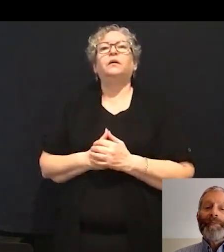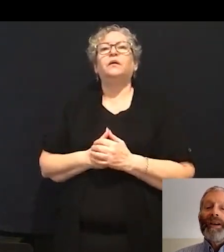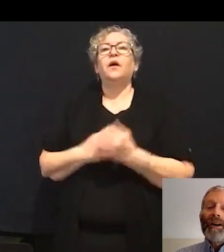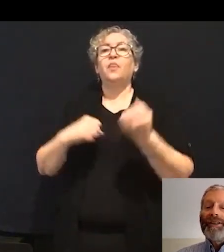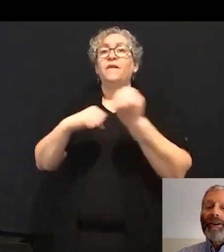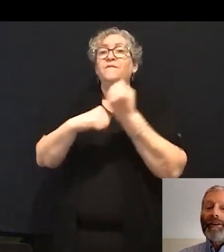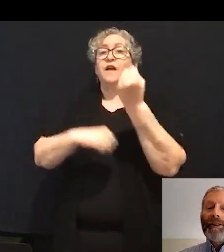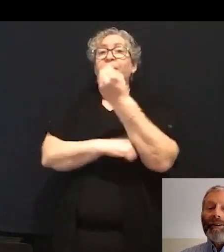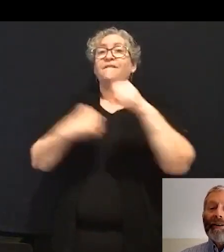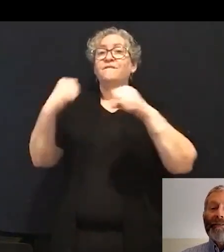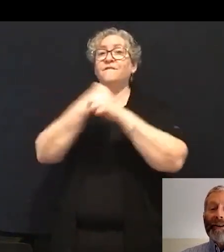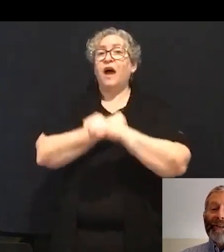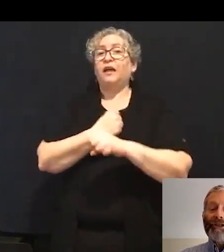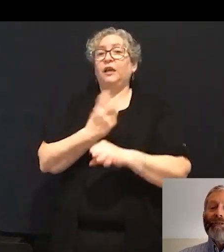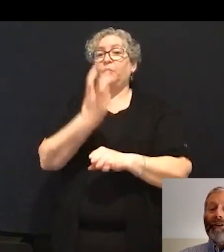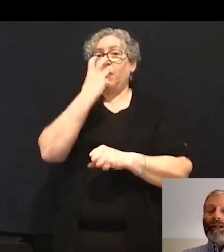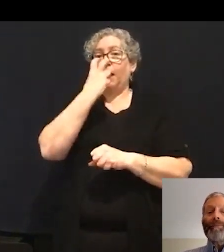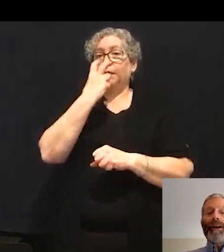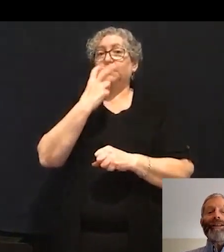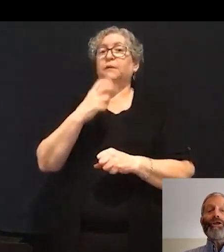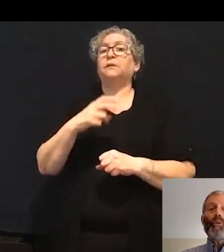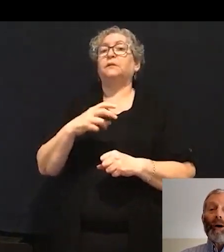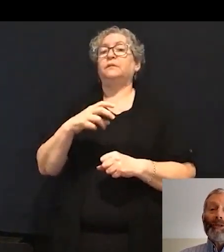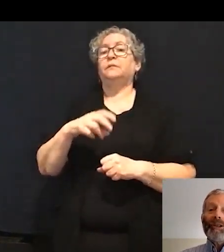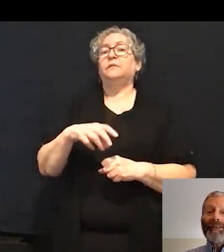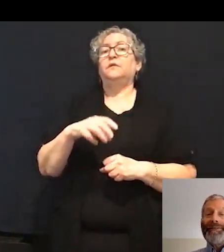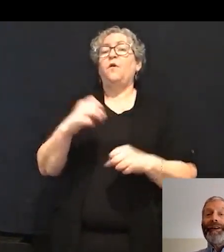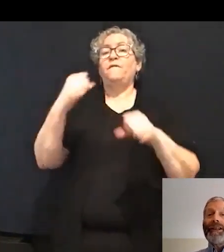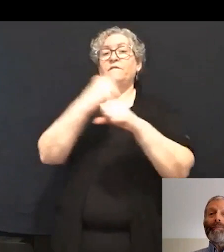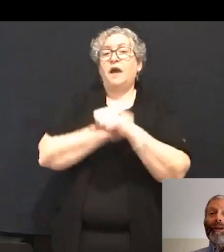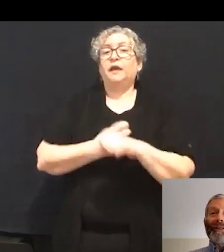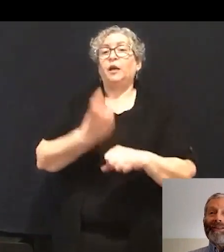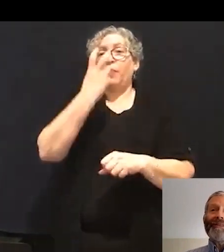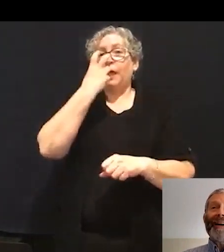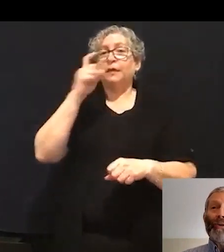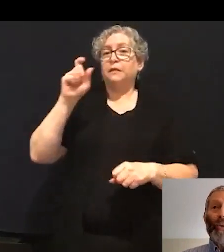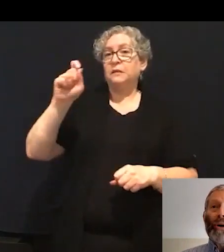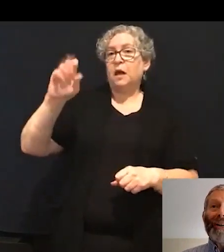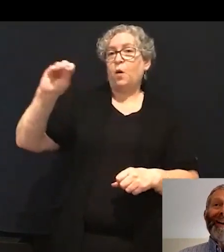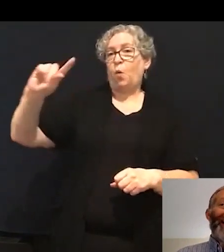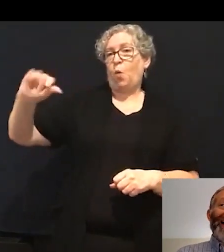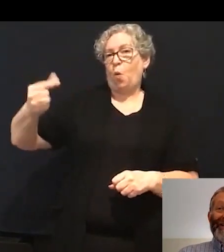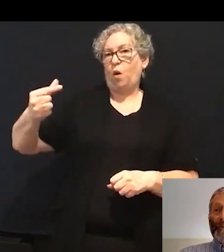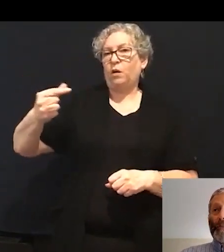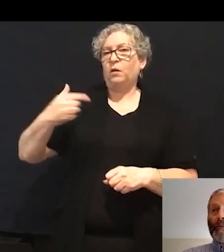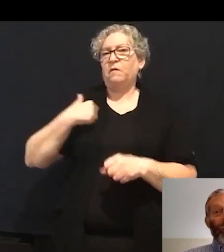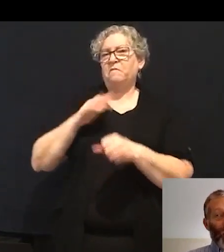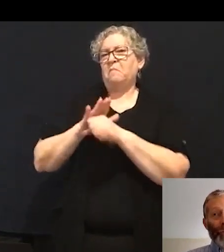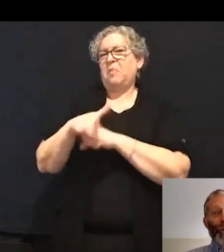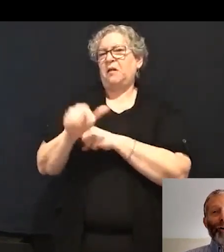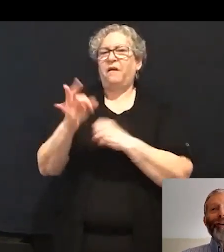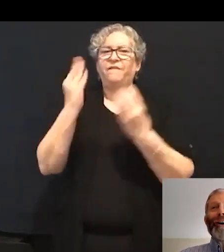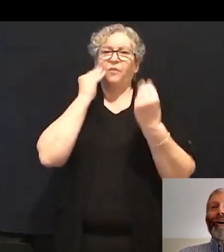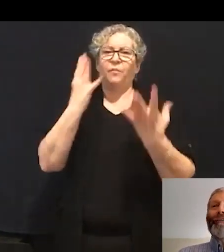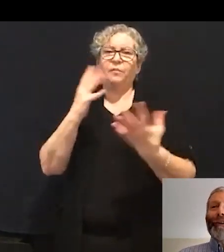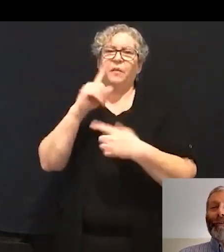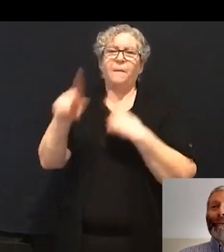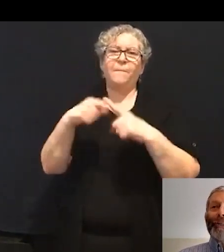The Foundation Fighting Blindness' website fightingblindness.org has a plethora of information